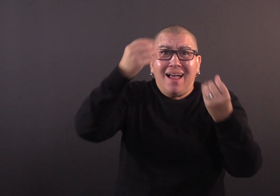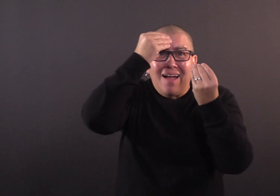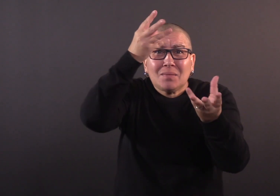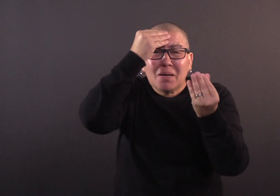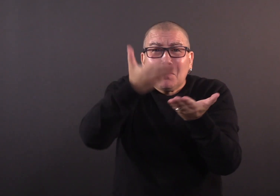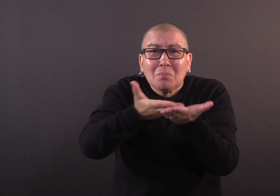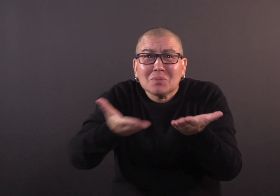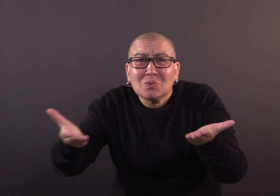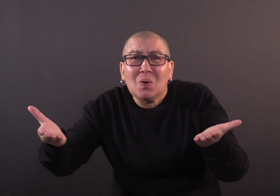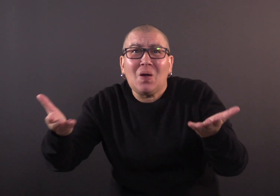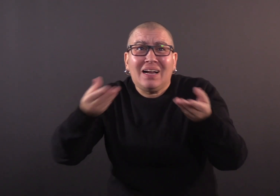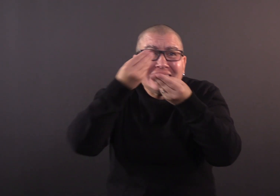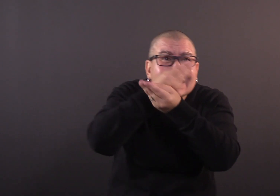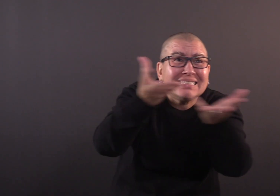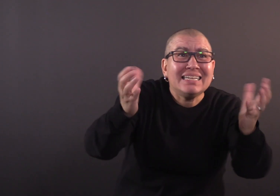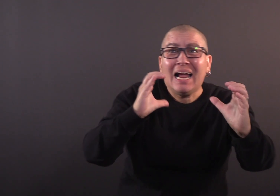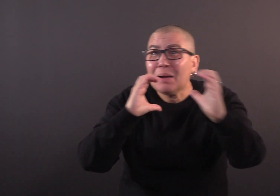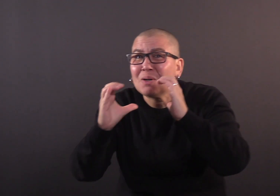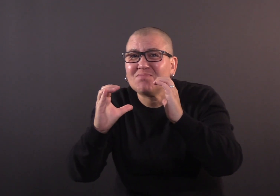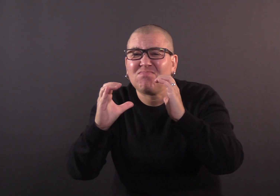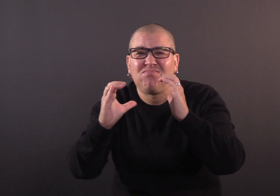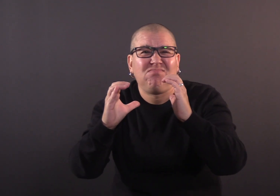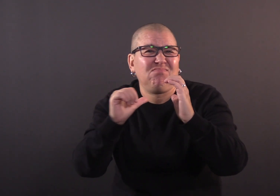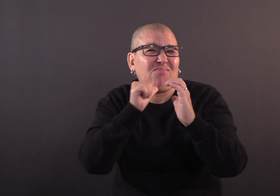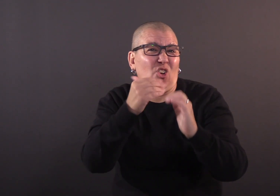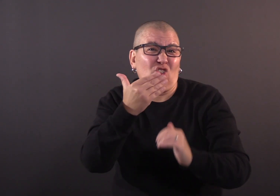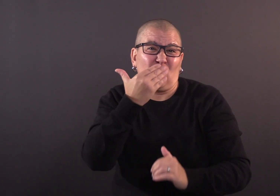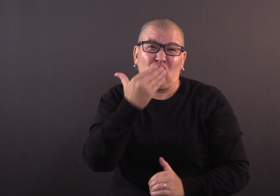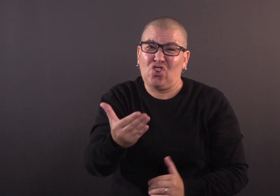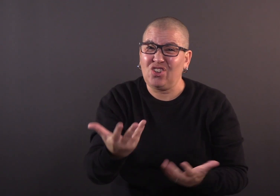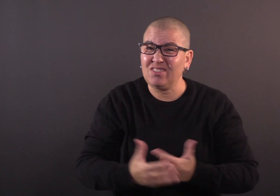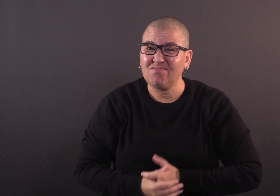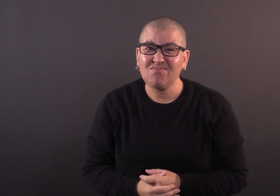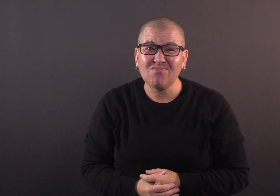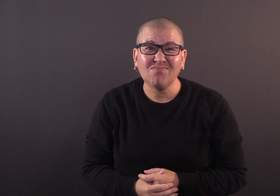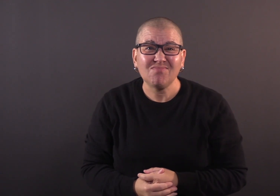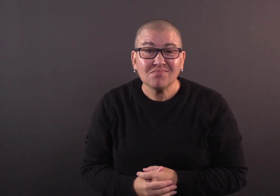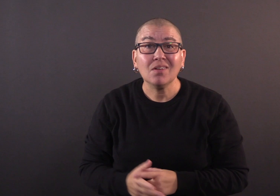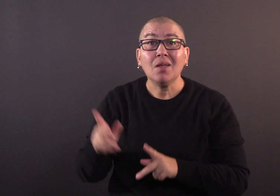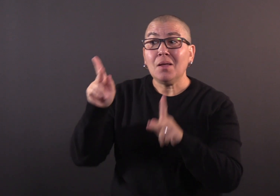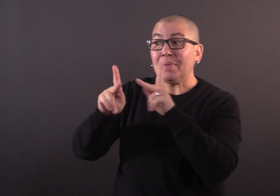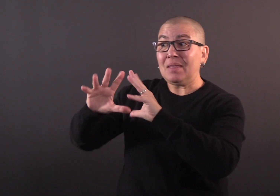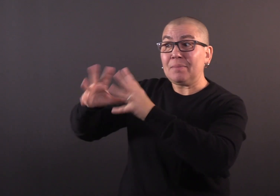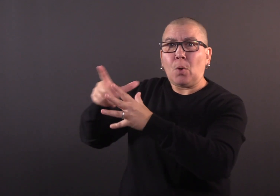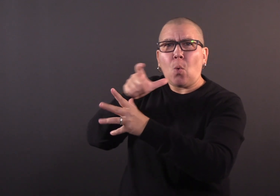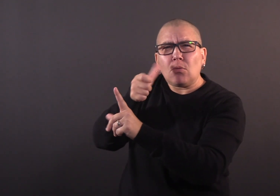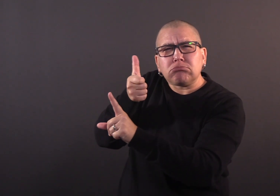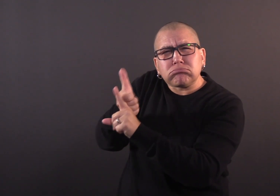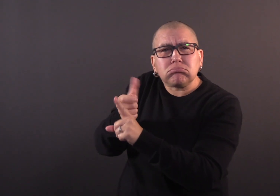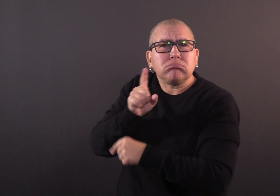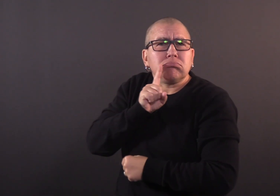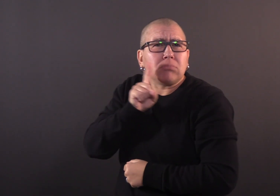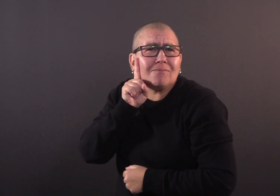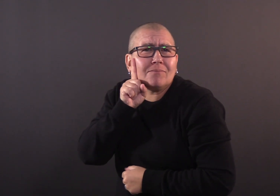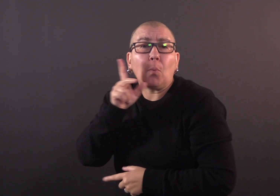public health information materials, and effective communication services. People who are deaf and